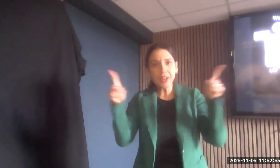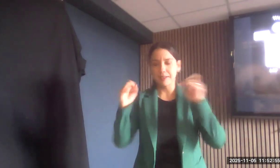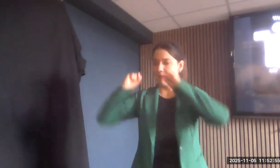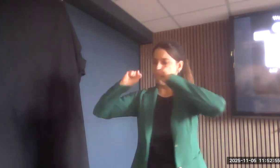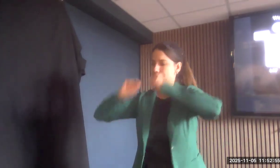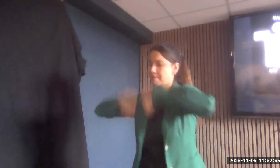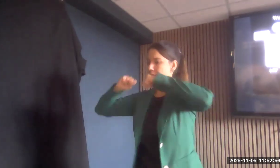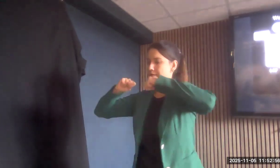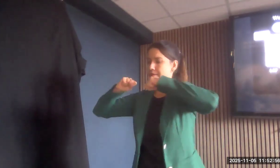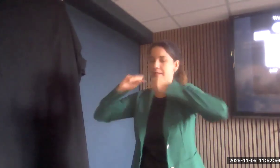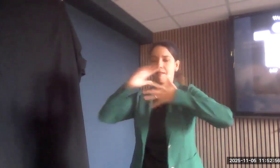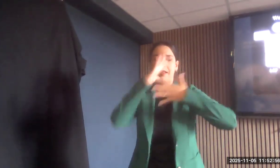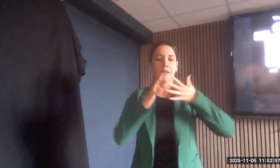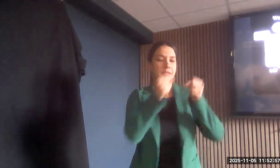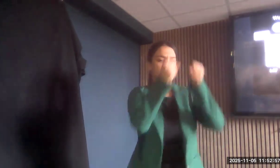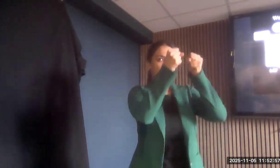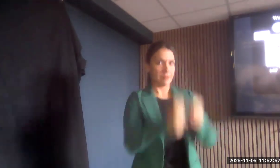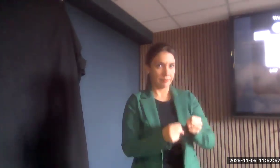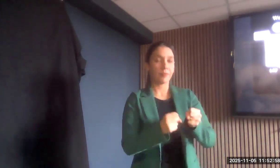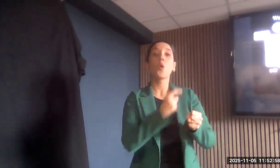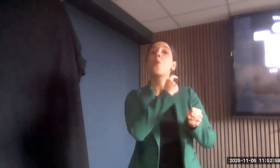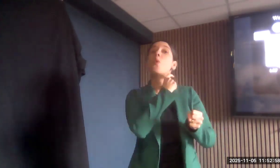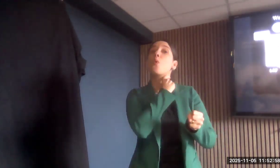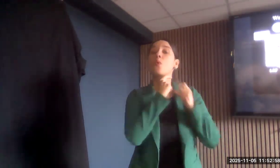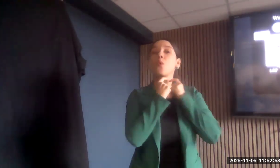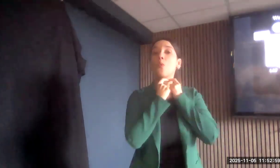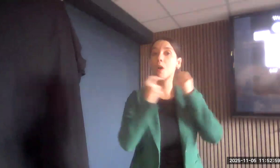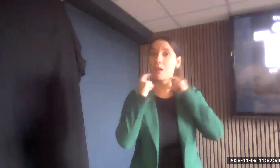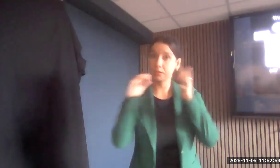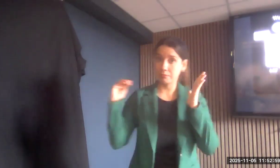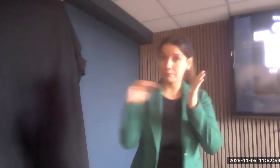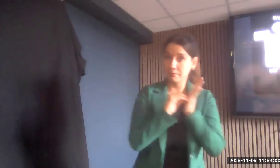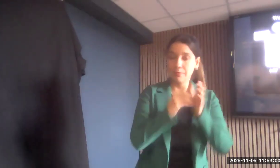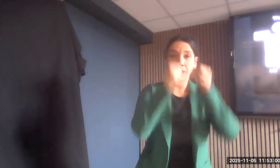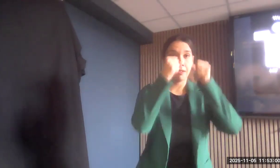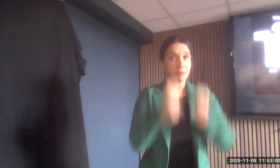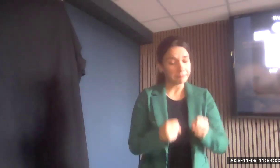But we see this sign here in Libras, produced in a very different way.